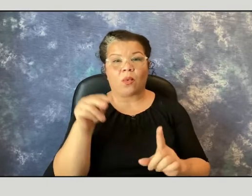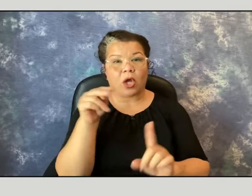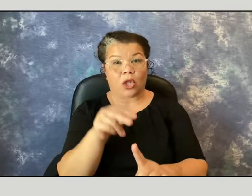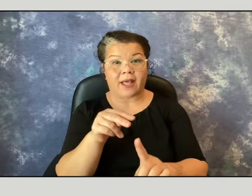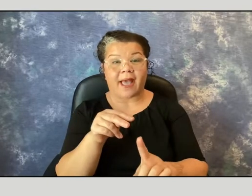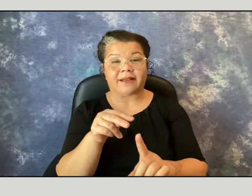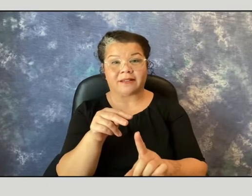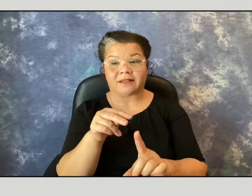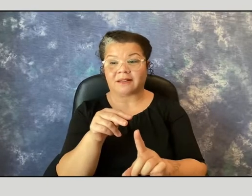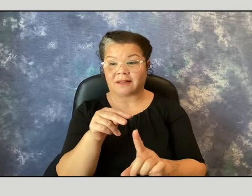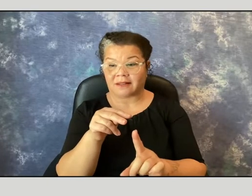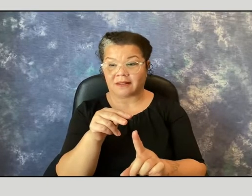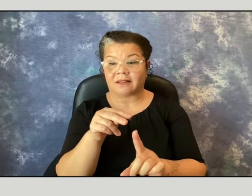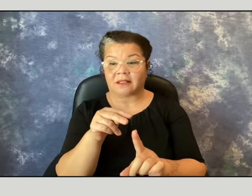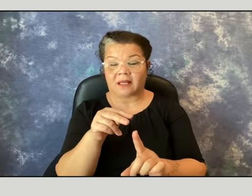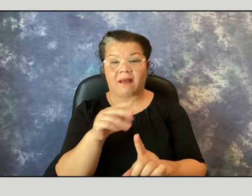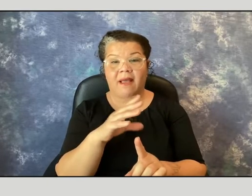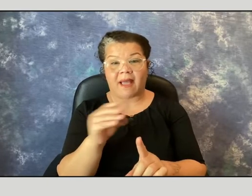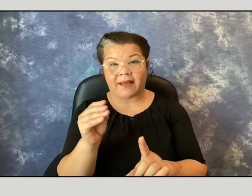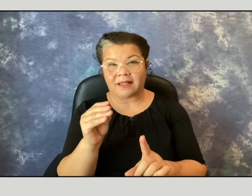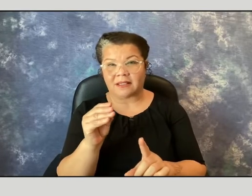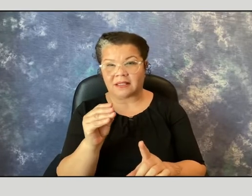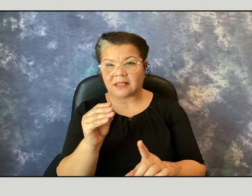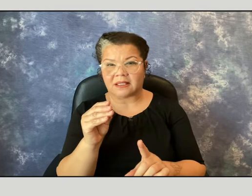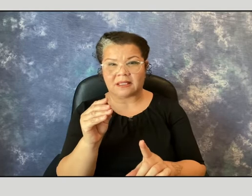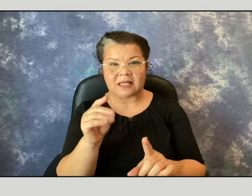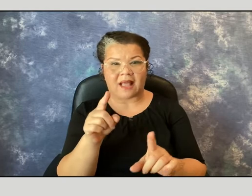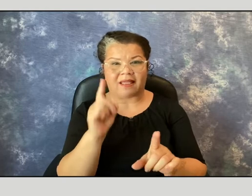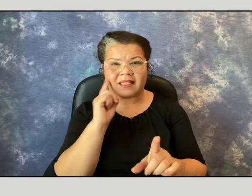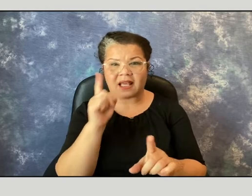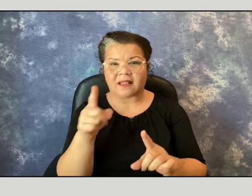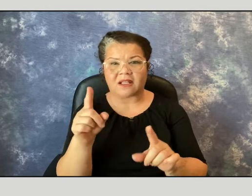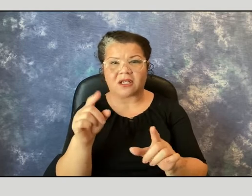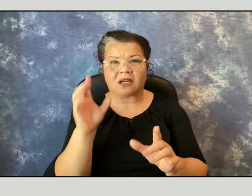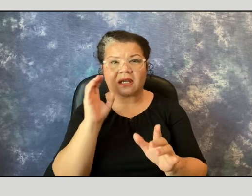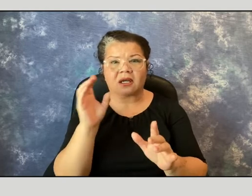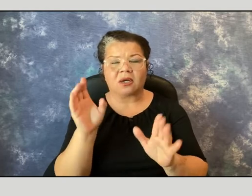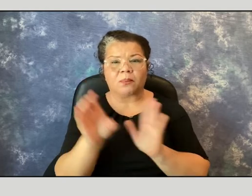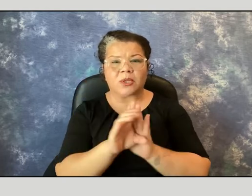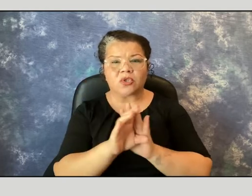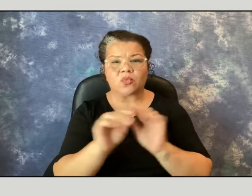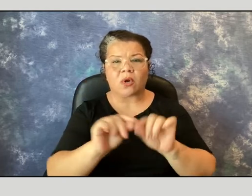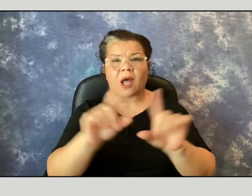and I think they will come up on the screen. Ah, here we are.